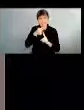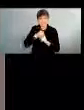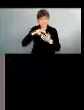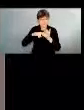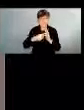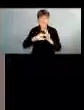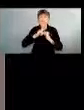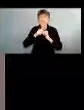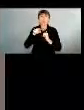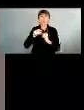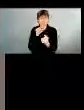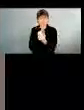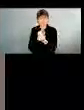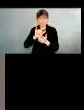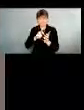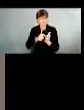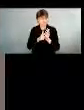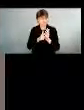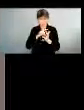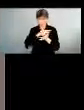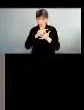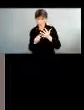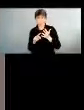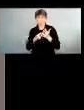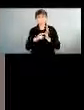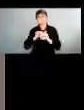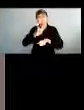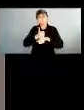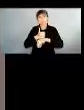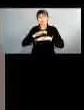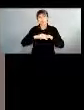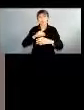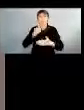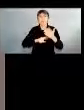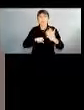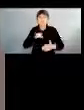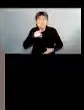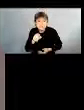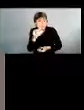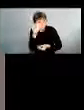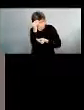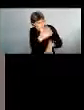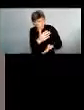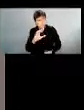criterion, is based on what you tell us about what is important to you and your practice,